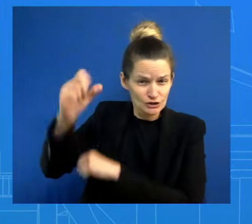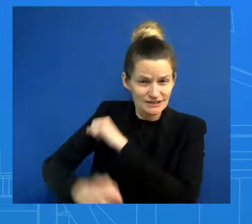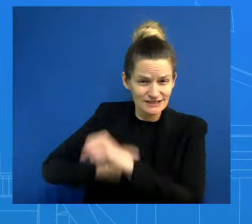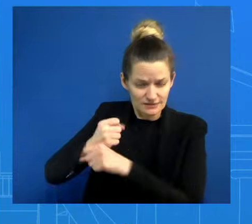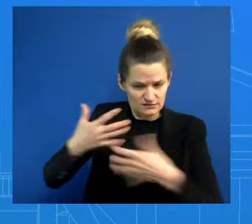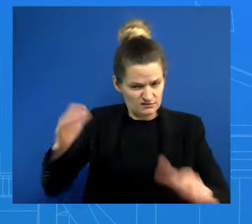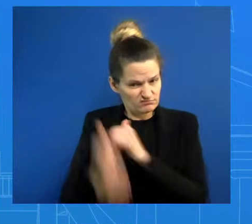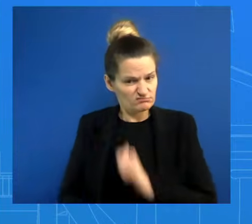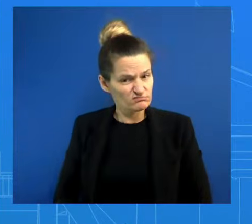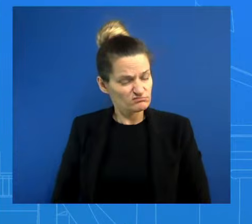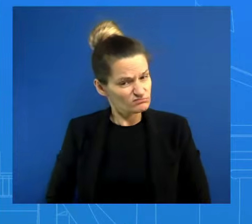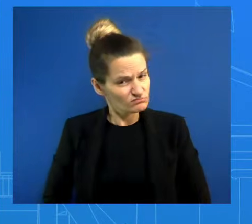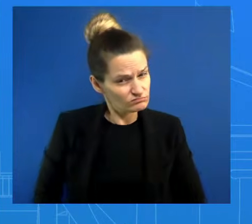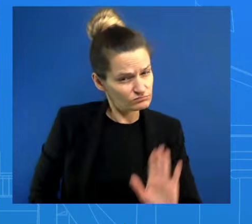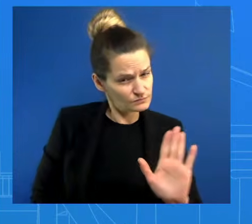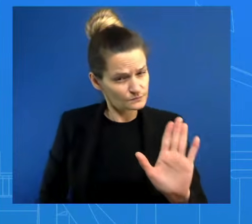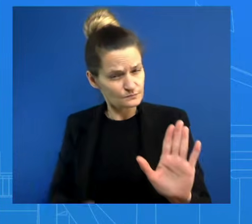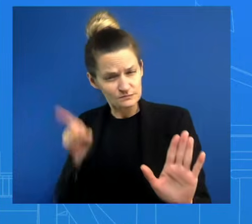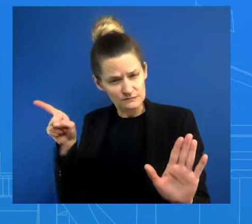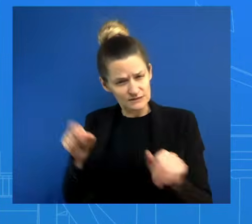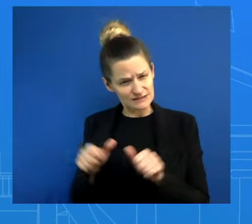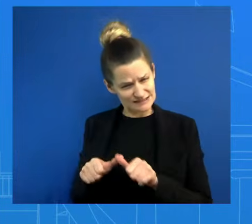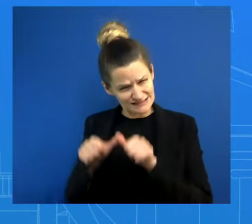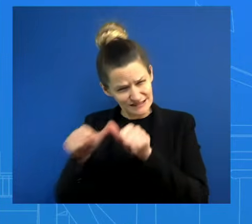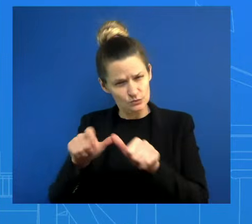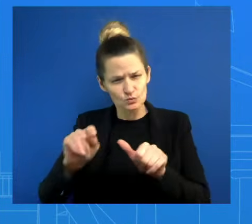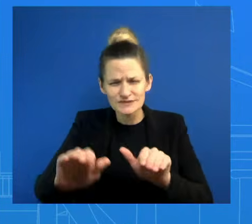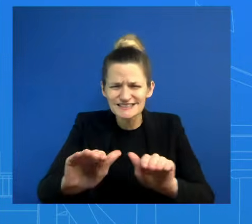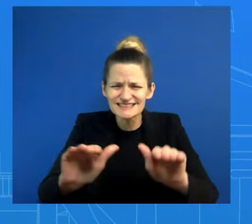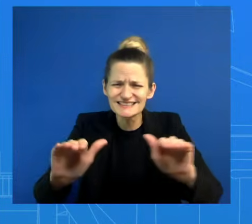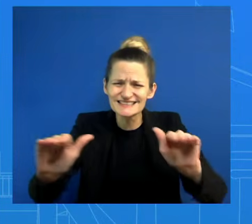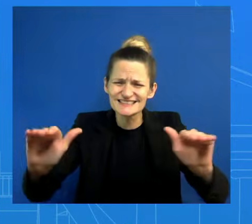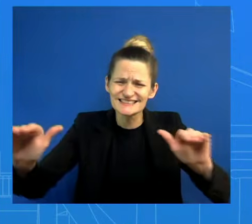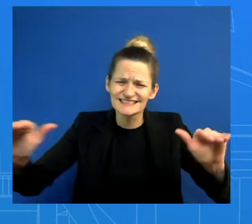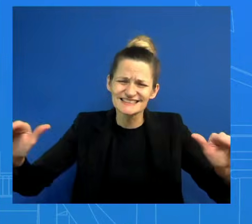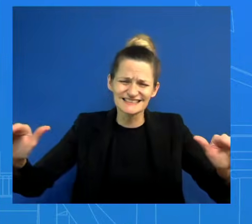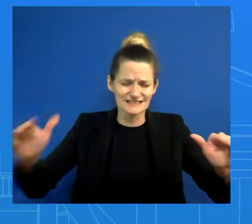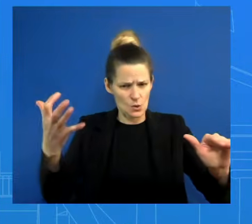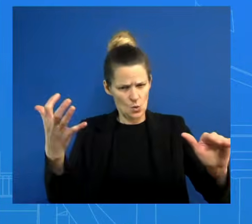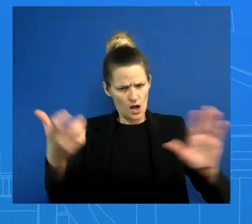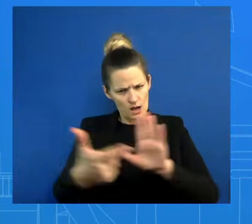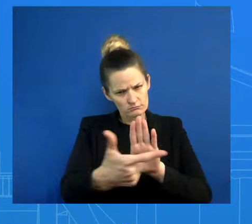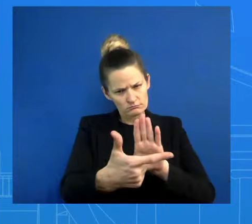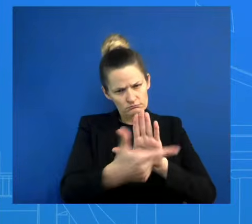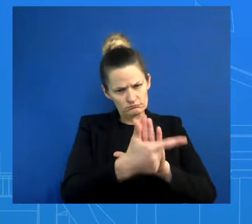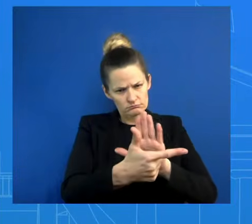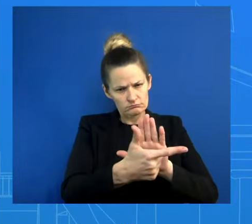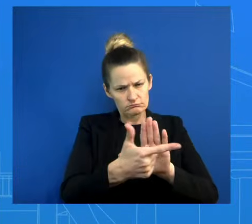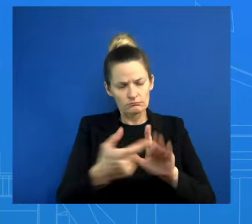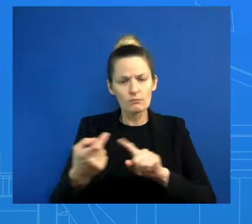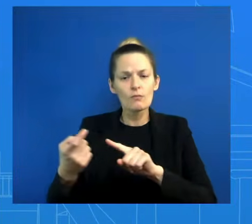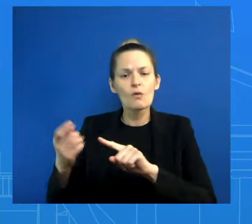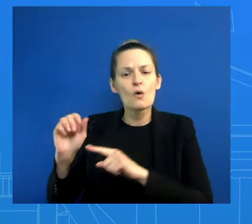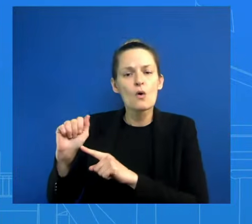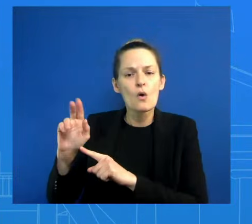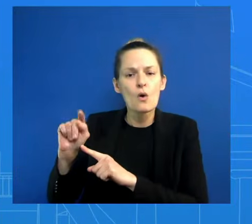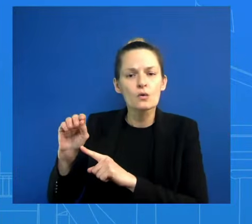He did that on that day -- on Wednesday -- when he -- when he was there with families and friends, speaking of -- of this moment.